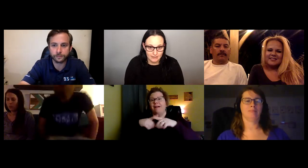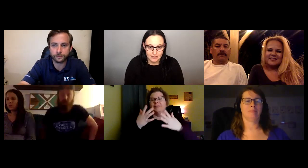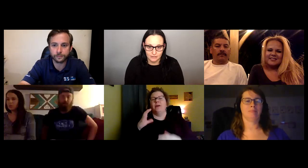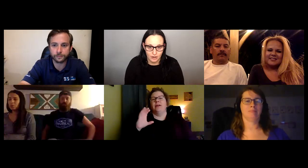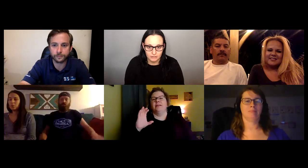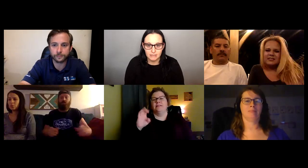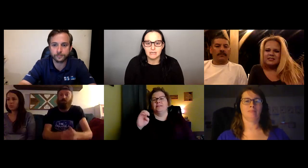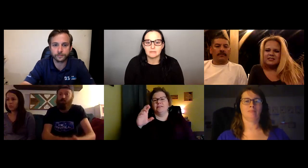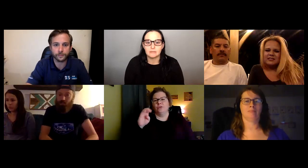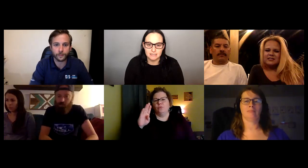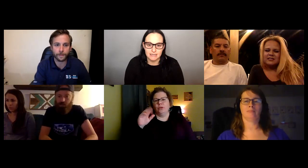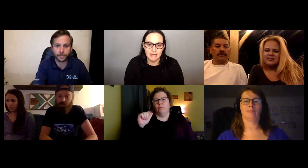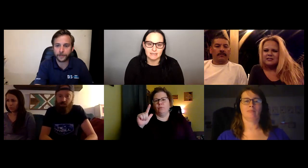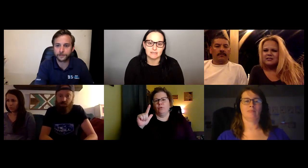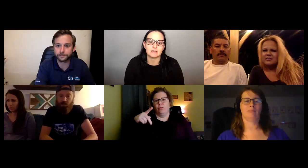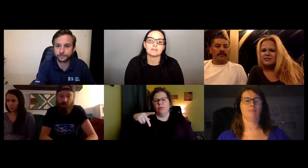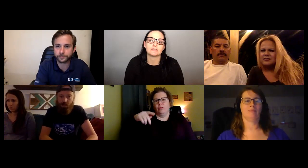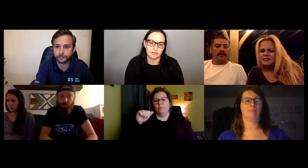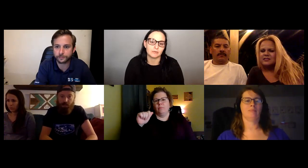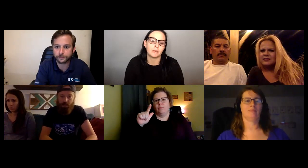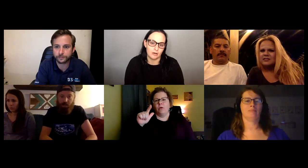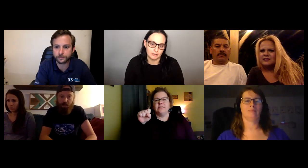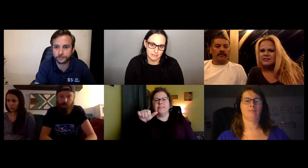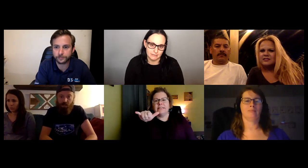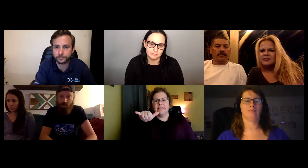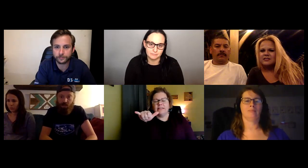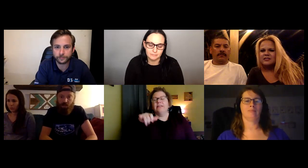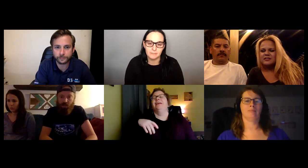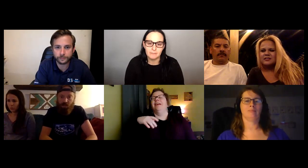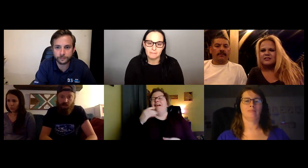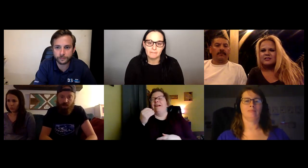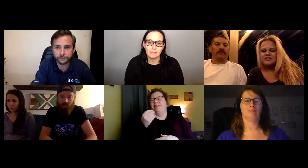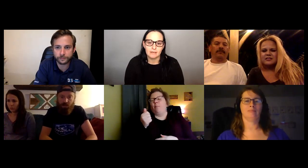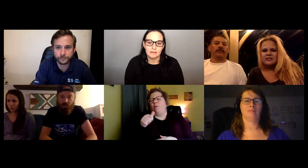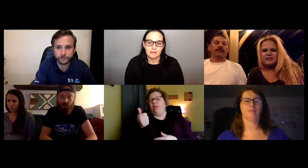hear at all